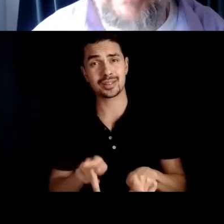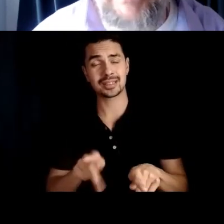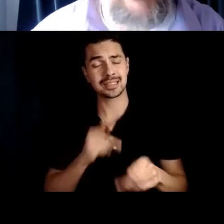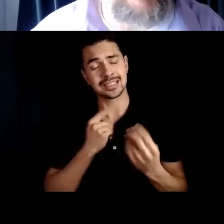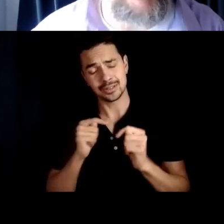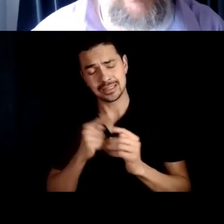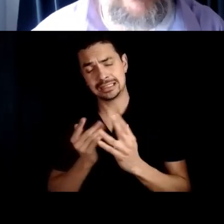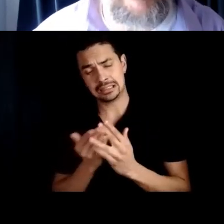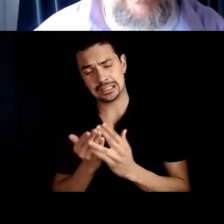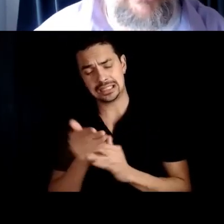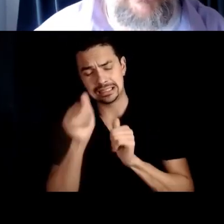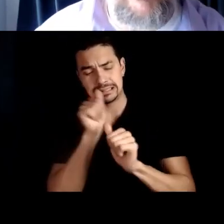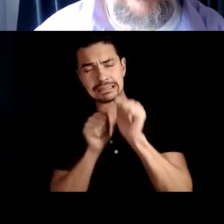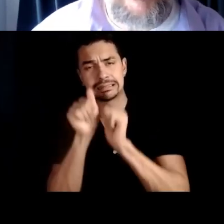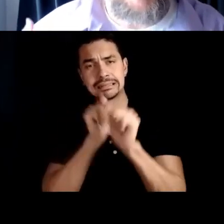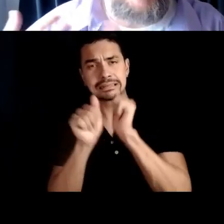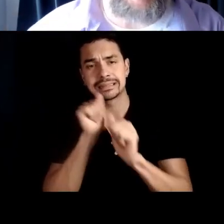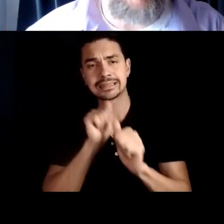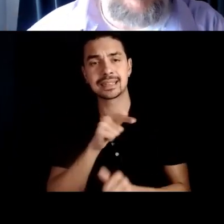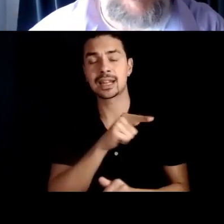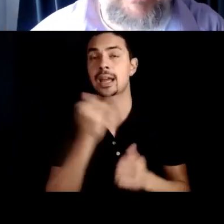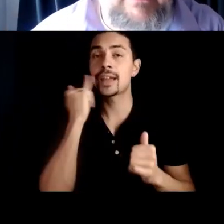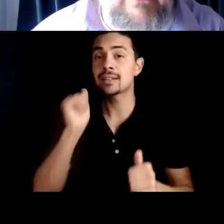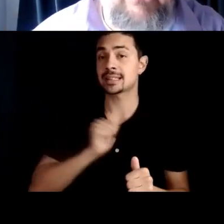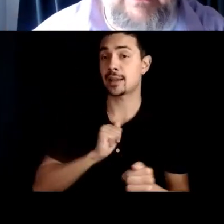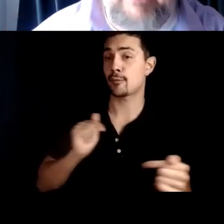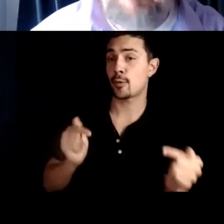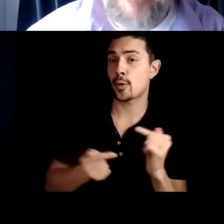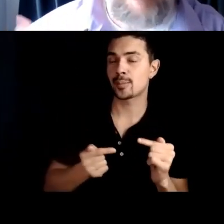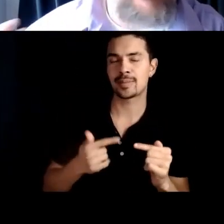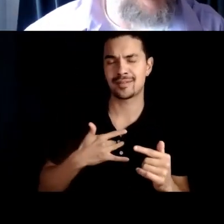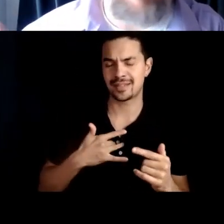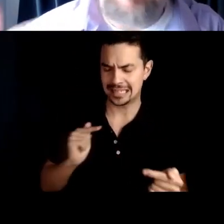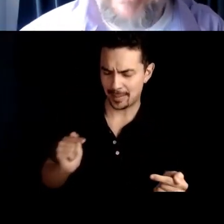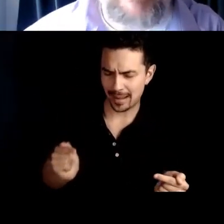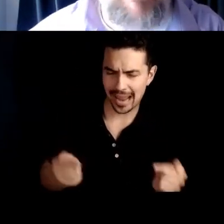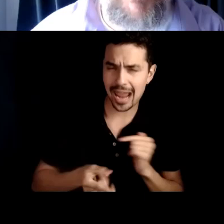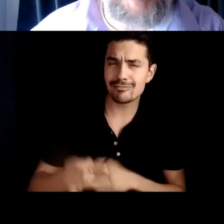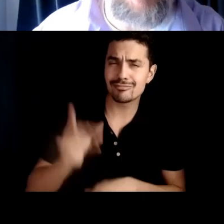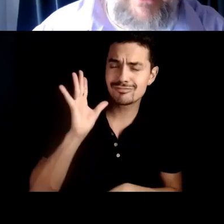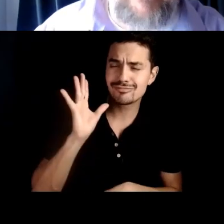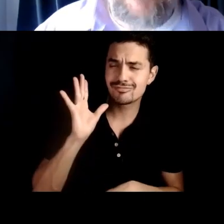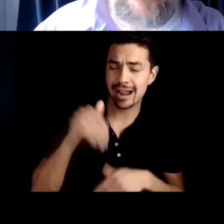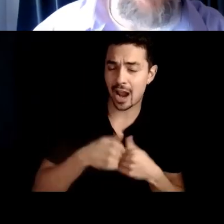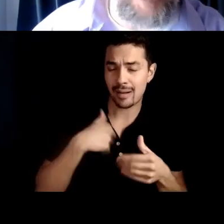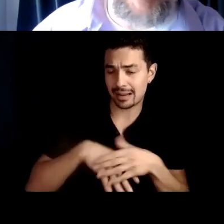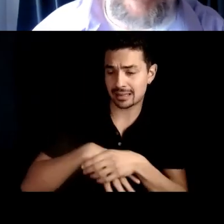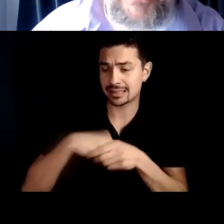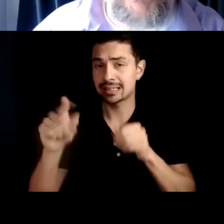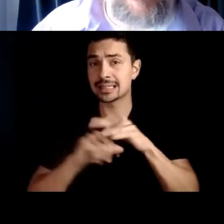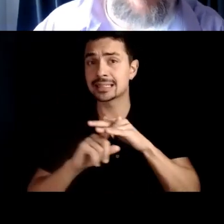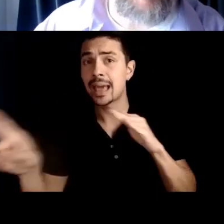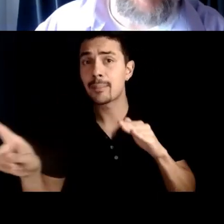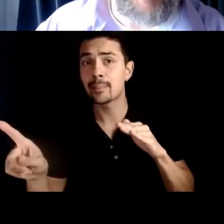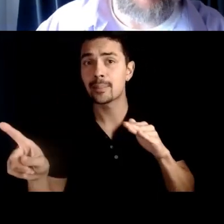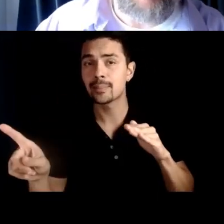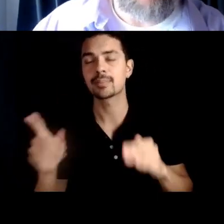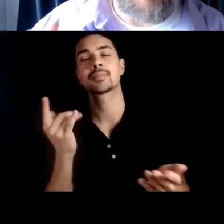because it's the only way that they know to get out the pain that they're feeling. You know, as therapists, a lot of you know what the deal is with all of that,